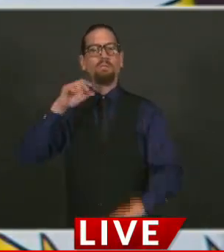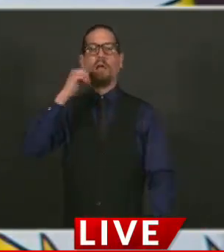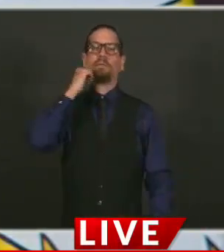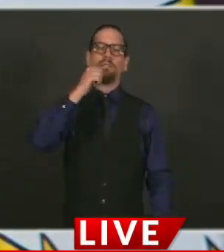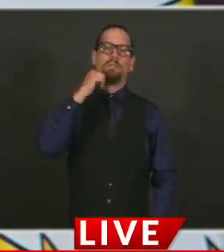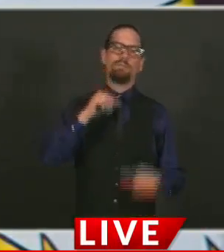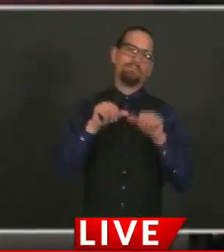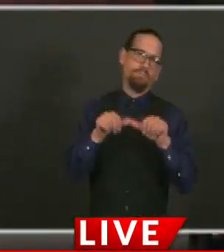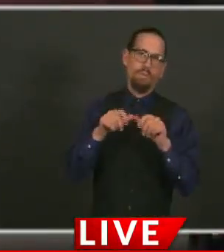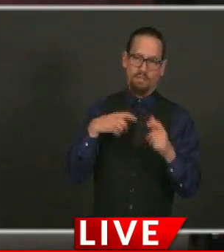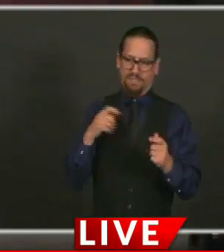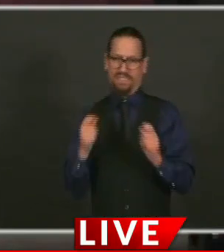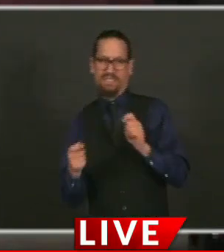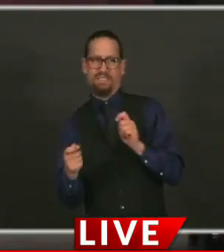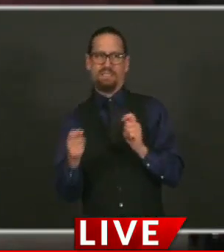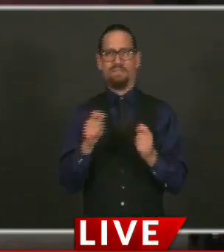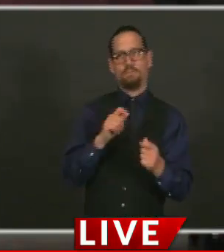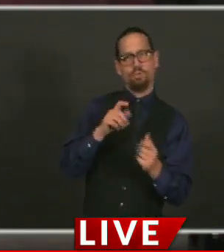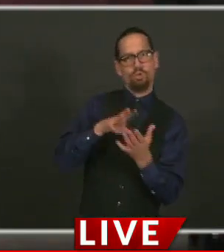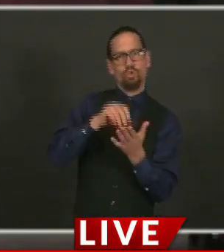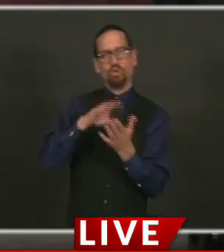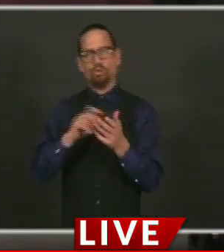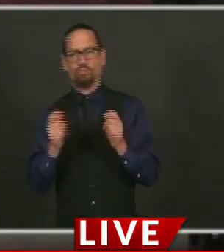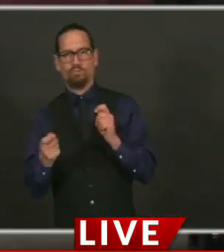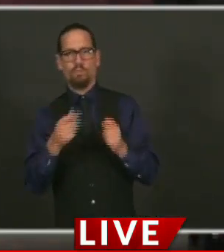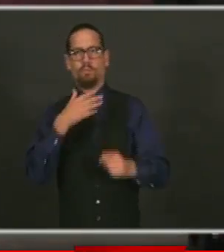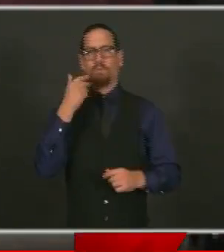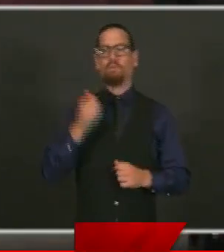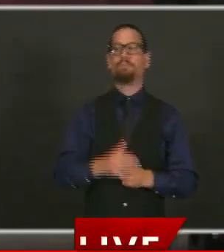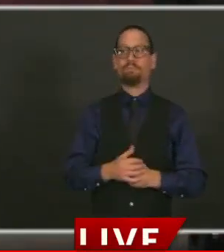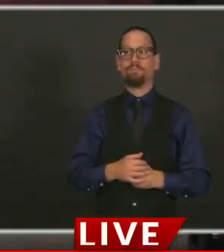I AM PLEASED WITH WHERE WE ARE, BUT EVERY DAY WE BEGIN AND SAY